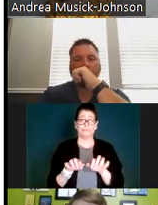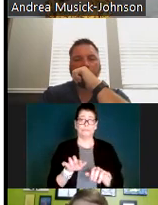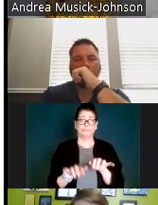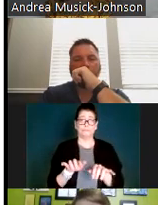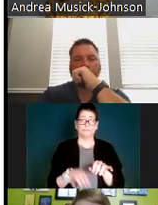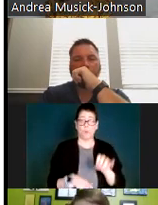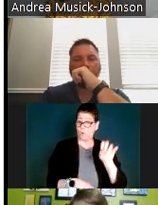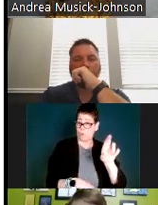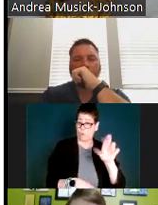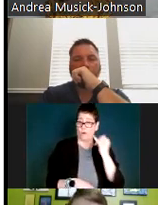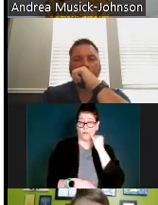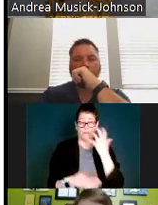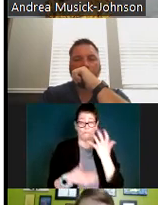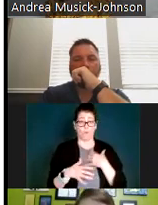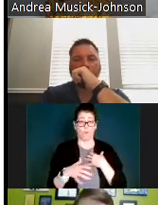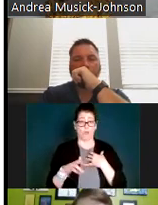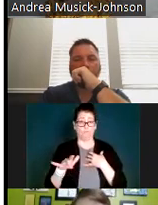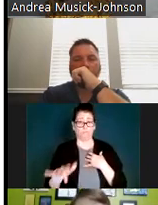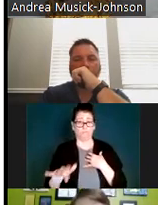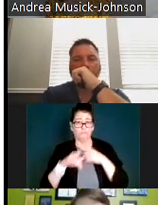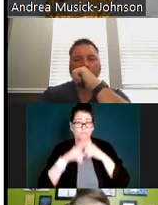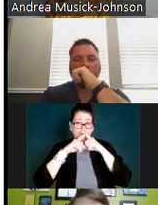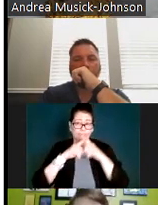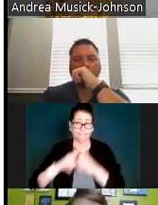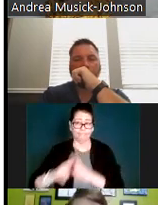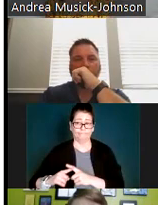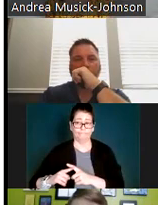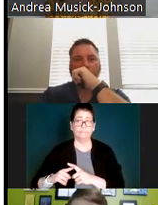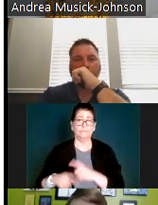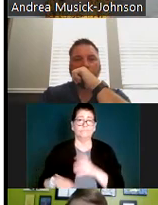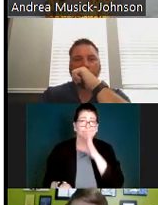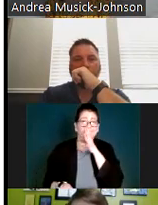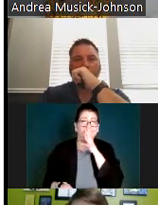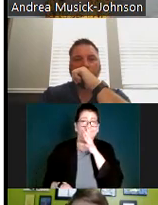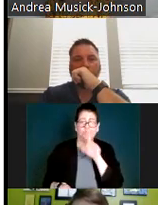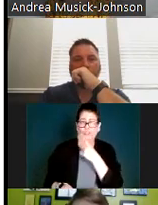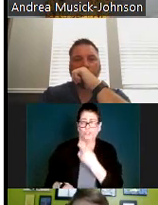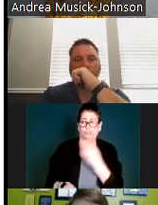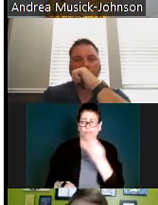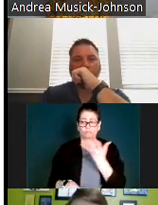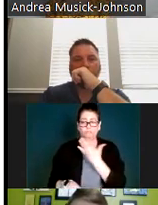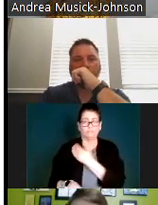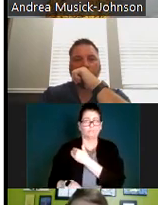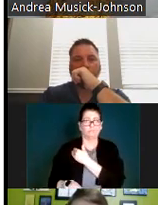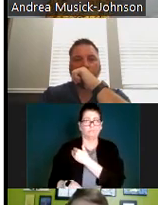and just let us know you can interrupt and we can make sure that that happens.